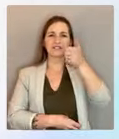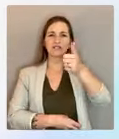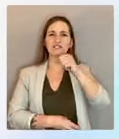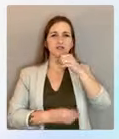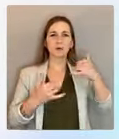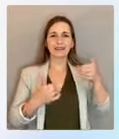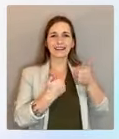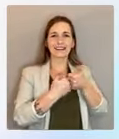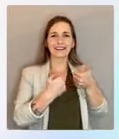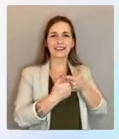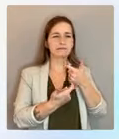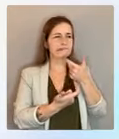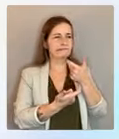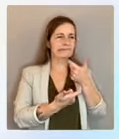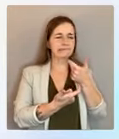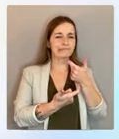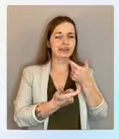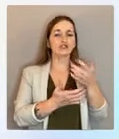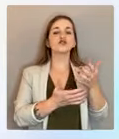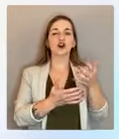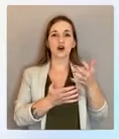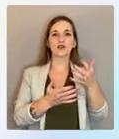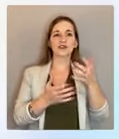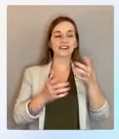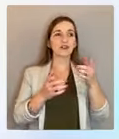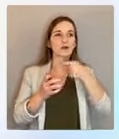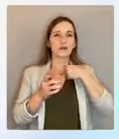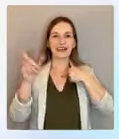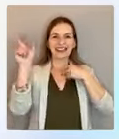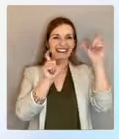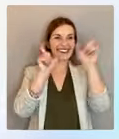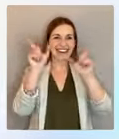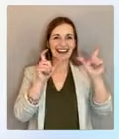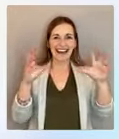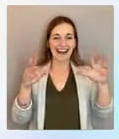if you don't play the game. But so putting it all together,